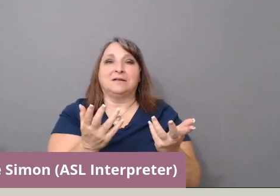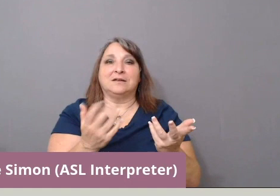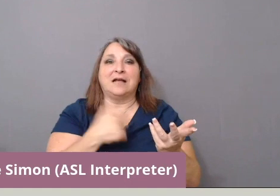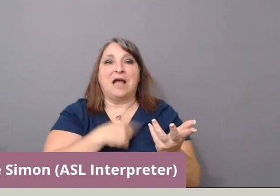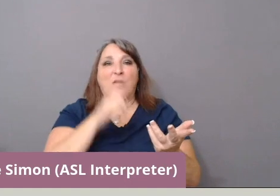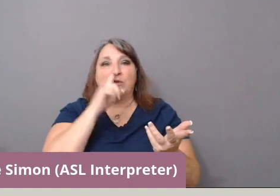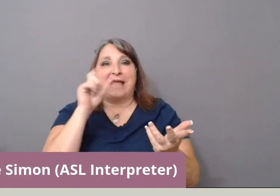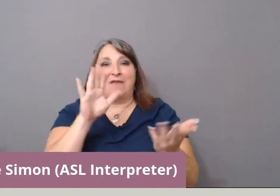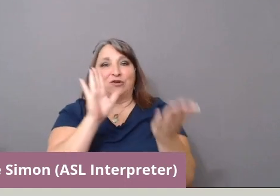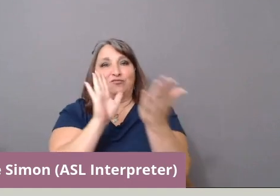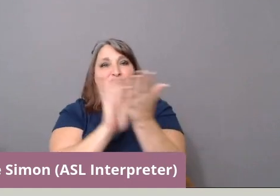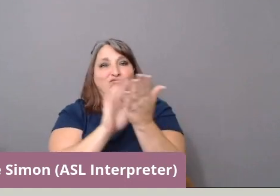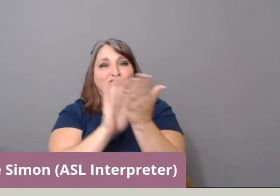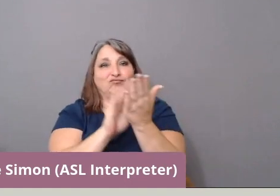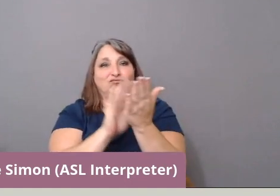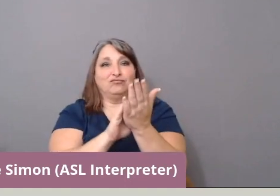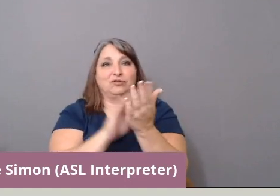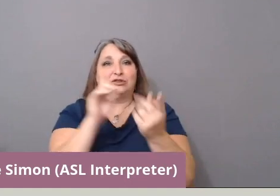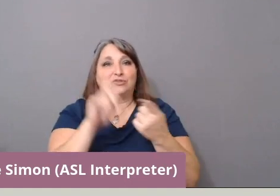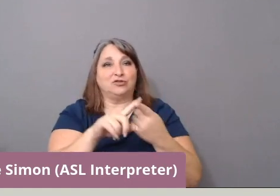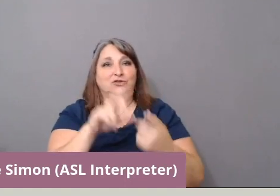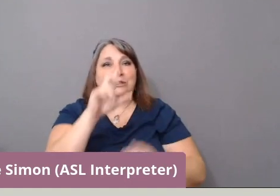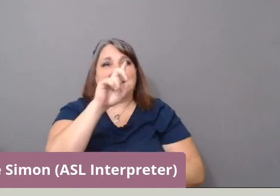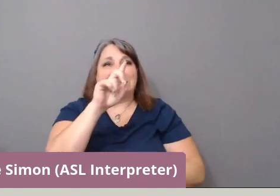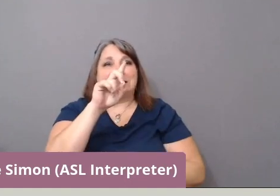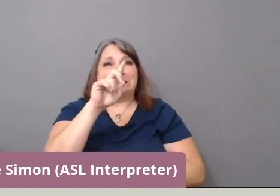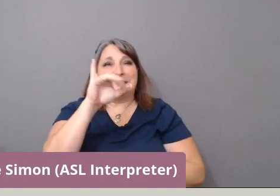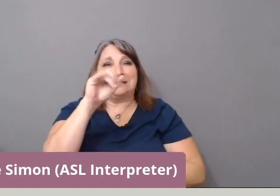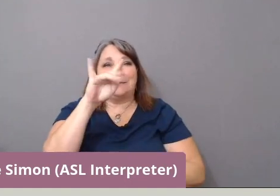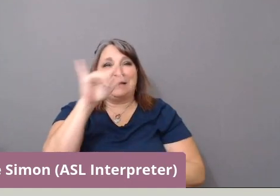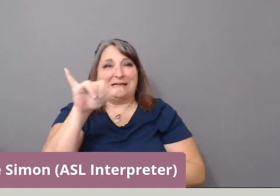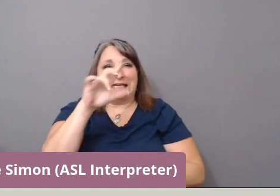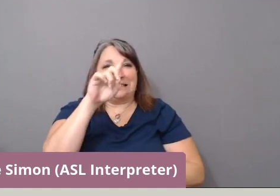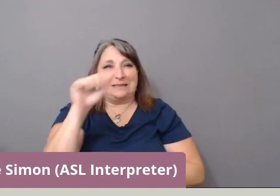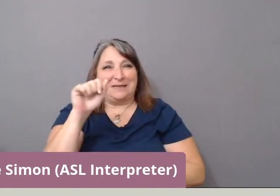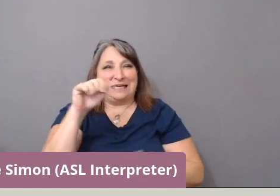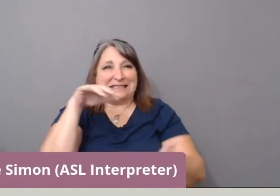to a disability studies scholar named Georgina Kleege, who